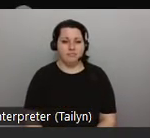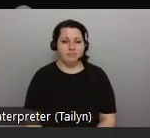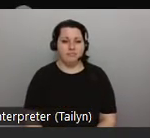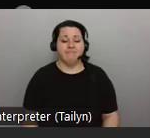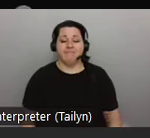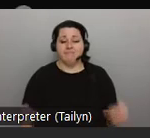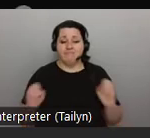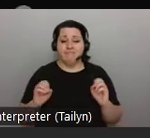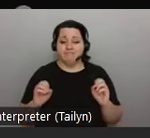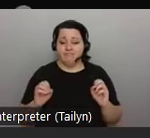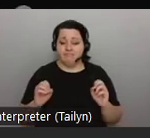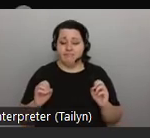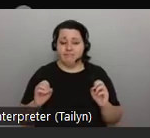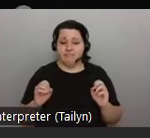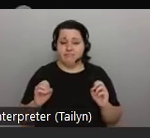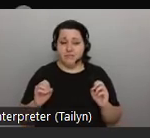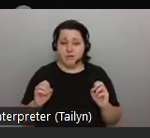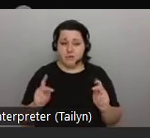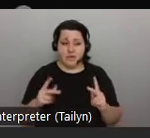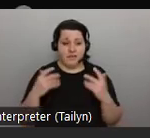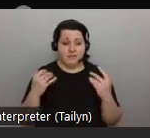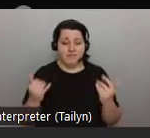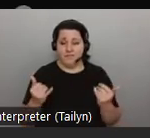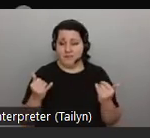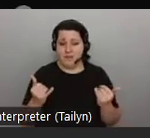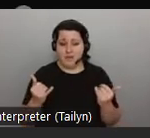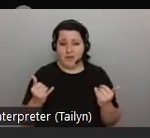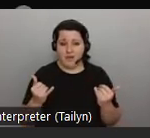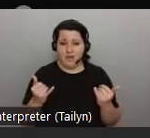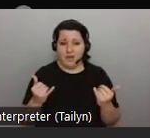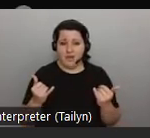there but it's always good to go back and double check things. OK!